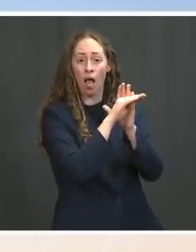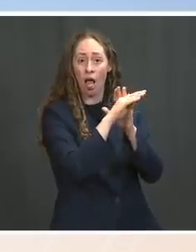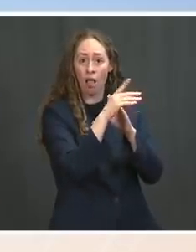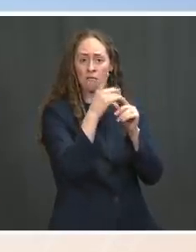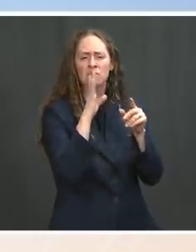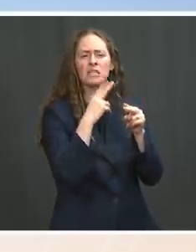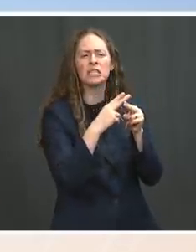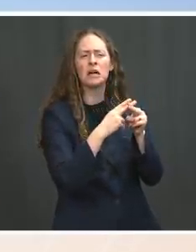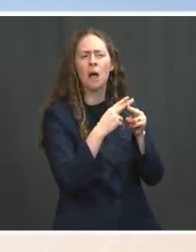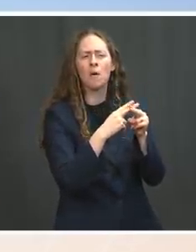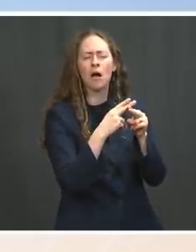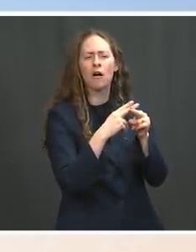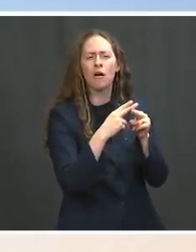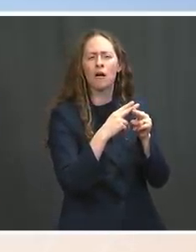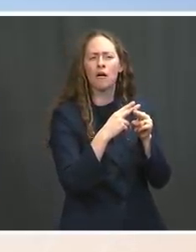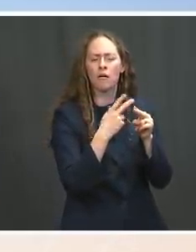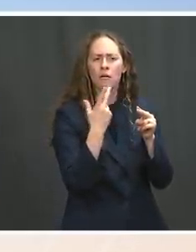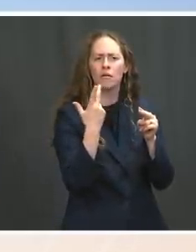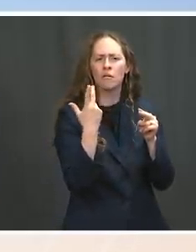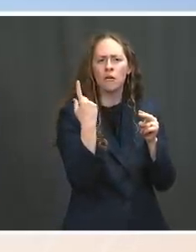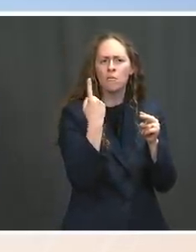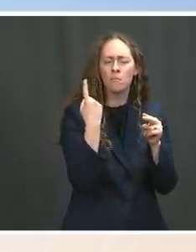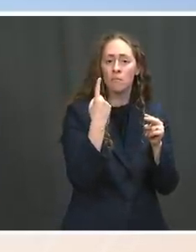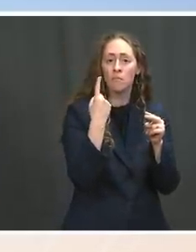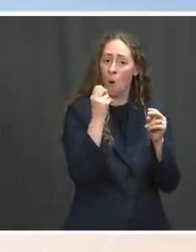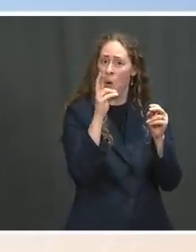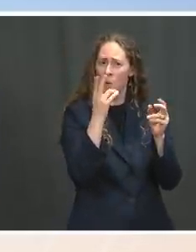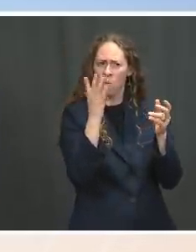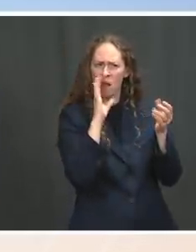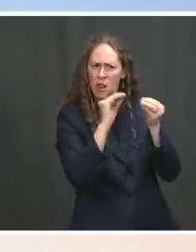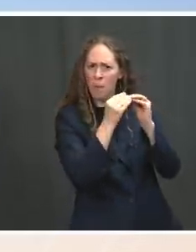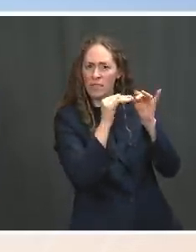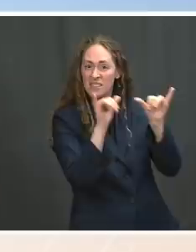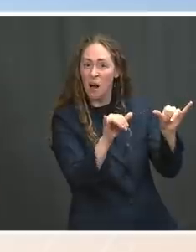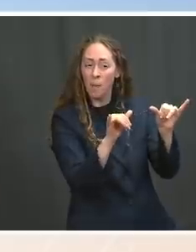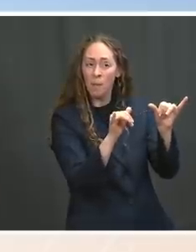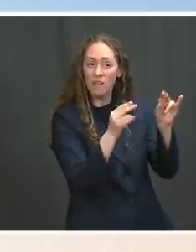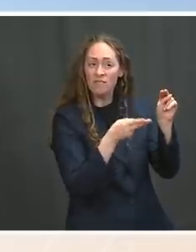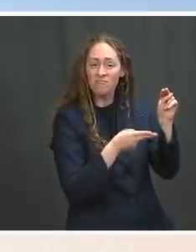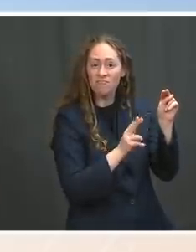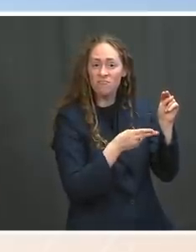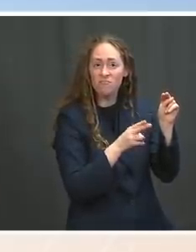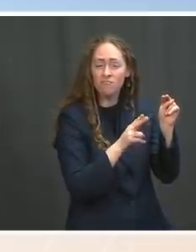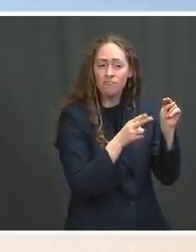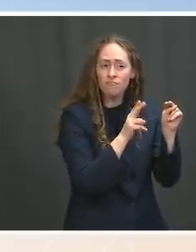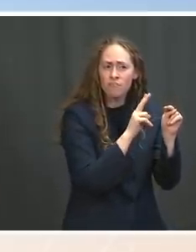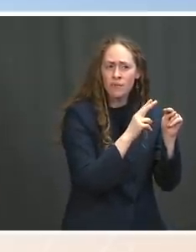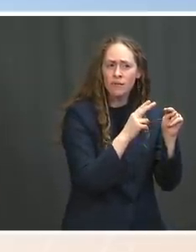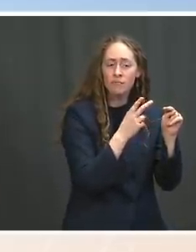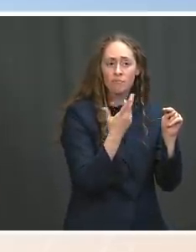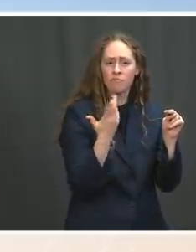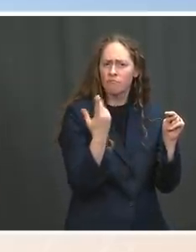or you might see low jobs numbers and all just, kind of, the economy getting back to, you know, normal?